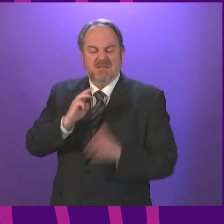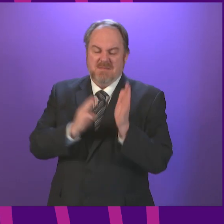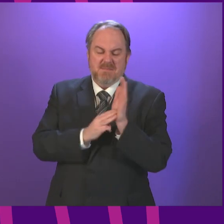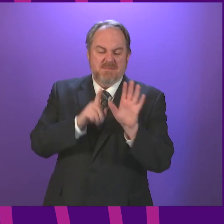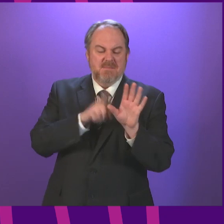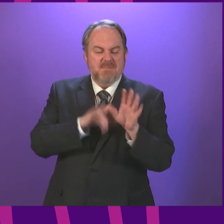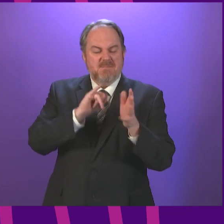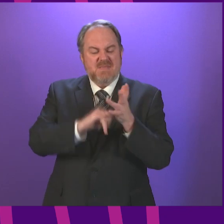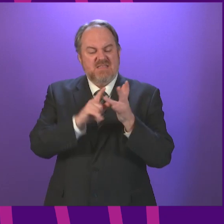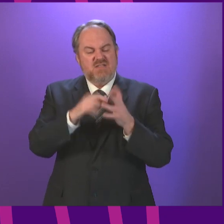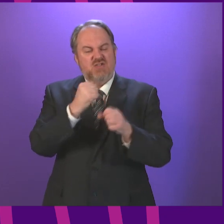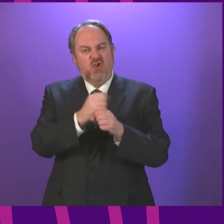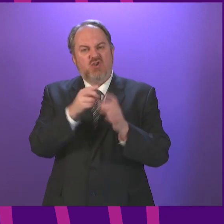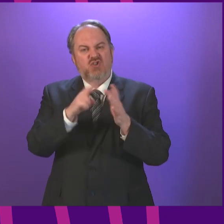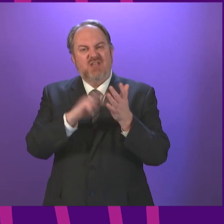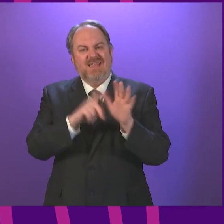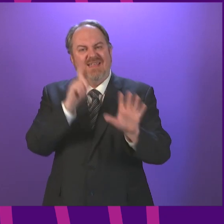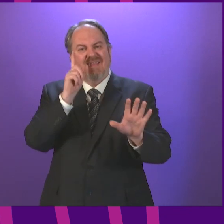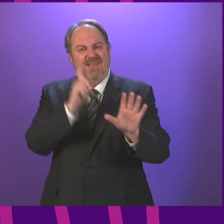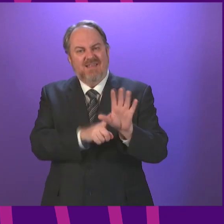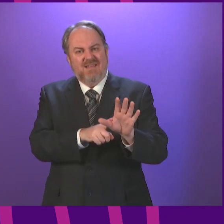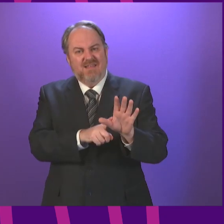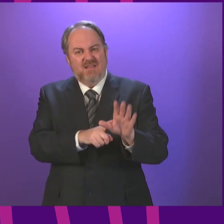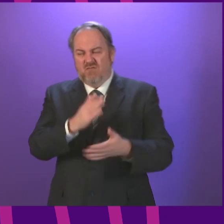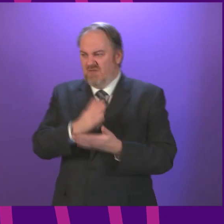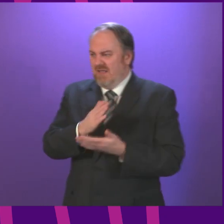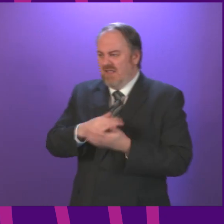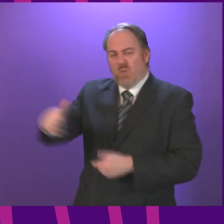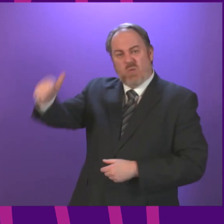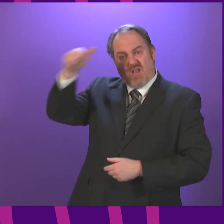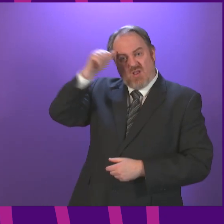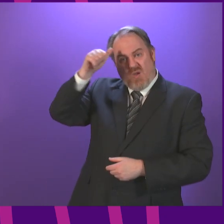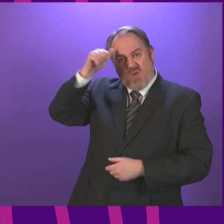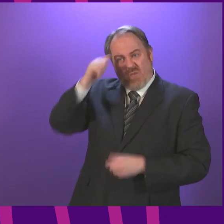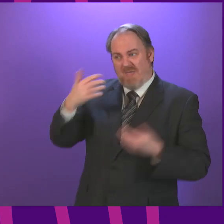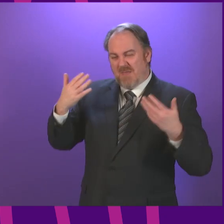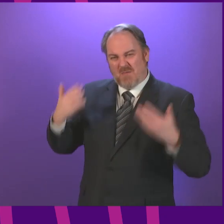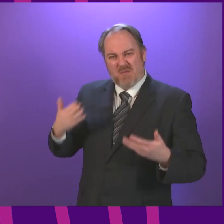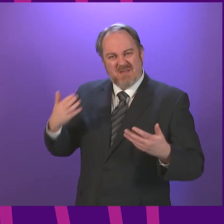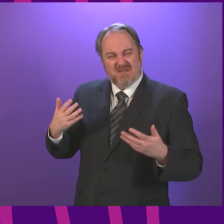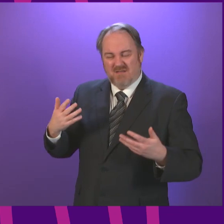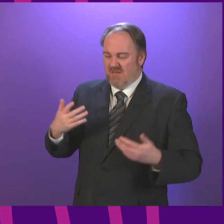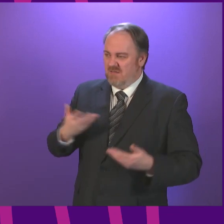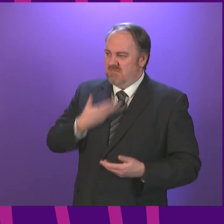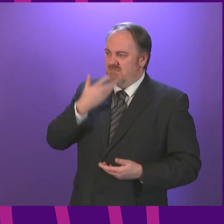made on a day when we have again been starkly reminded of the violence that is faced by